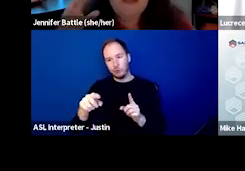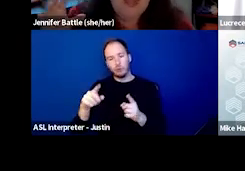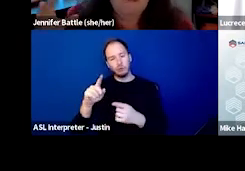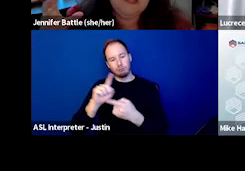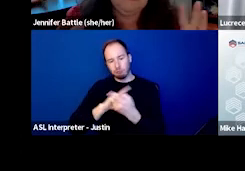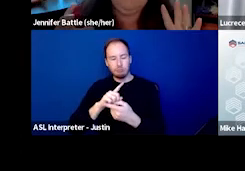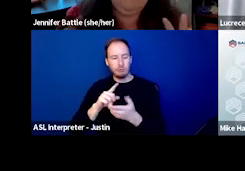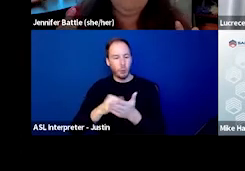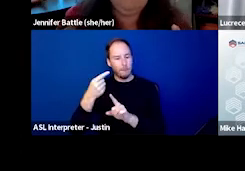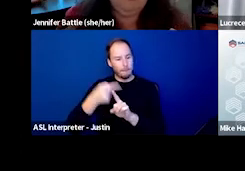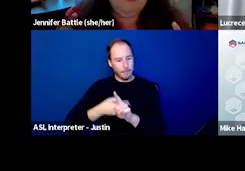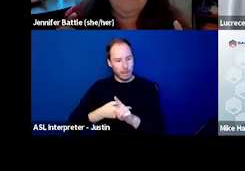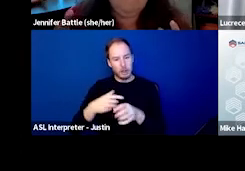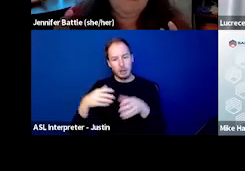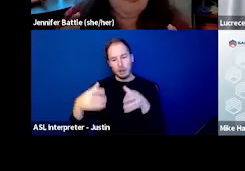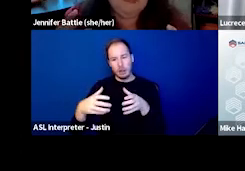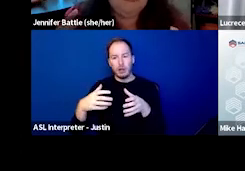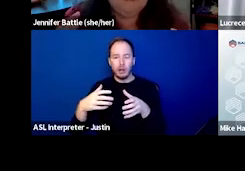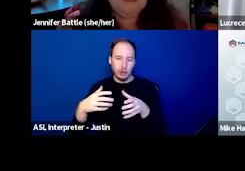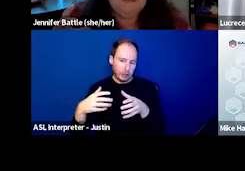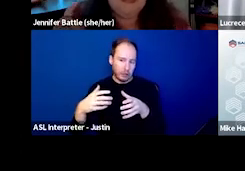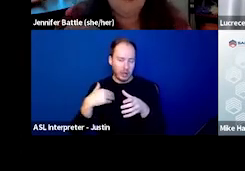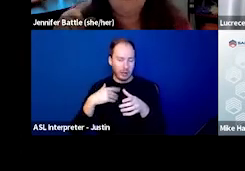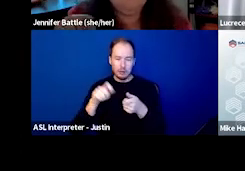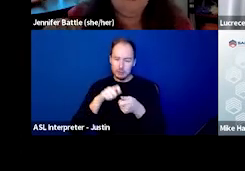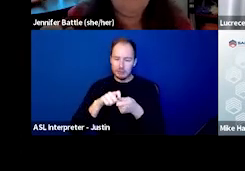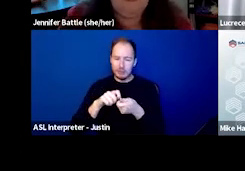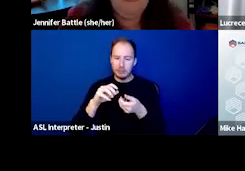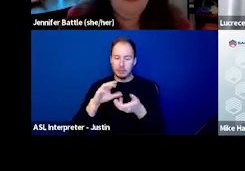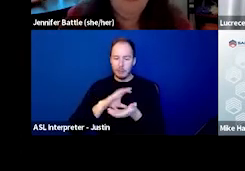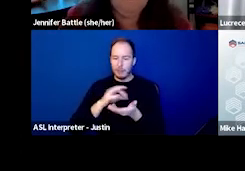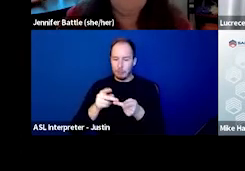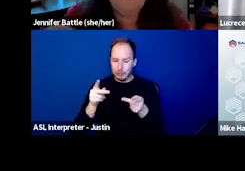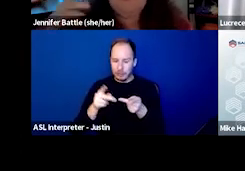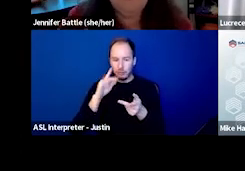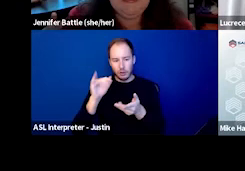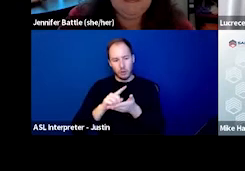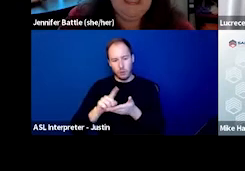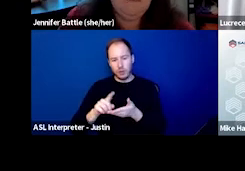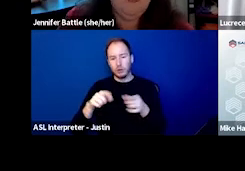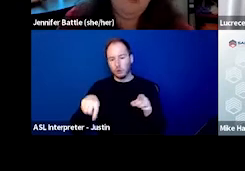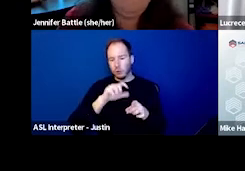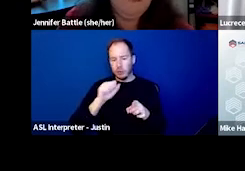And then we have a certain number of positions in those weekly debriefing groups, so that people can attend more often